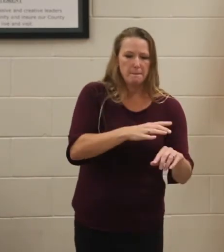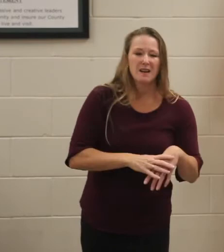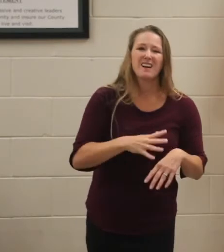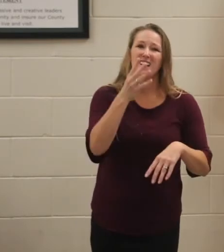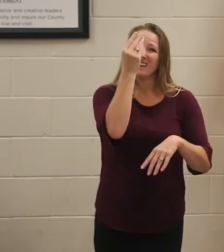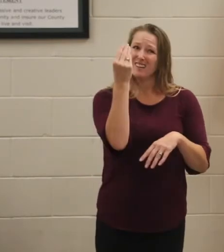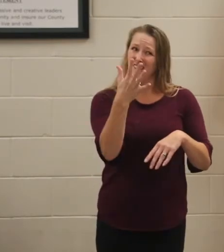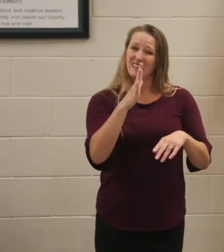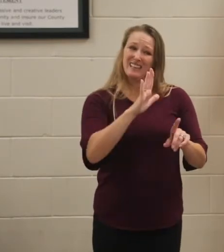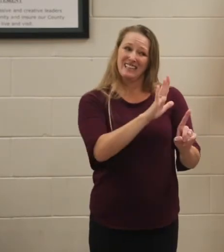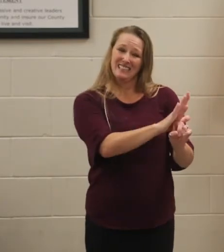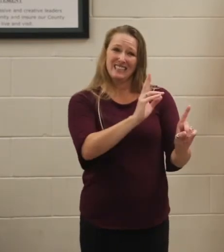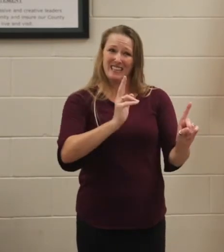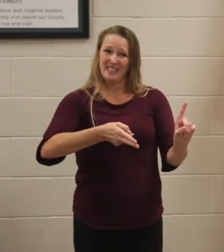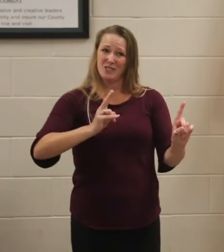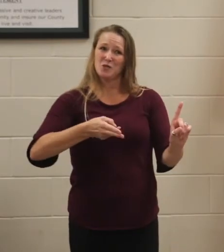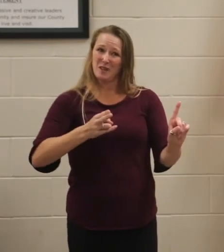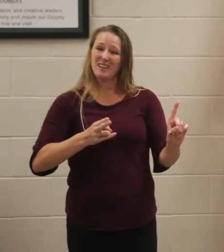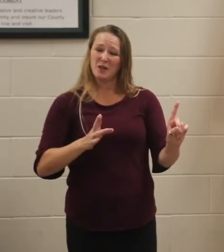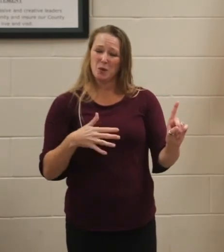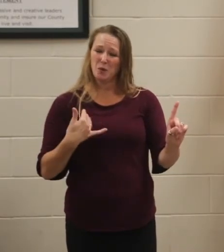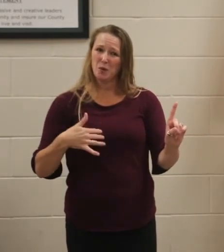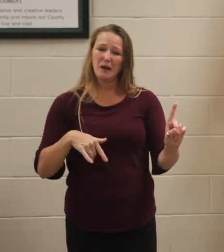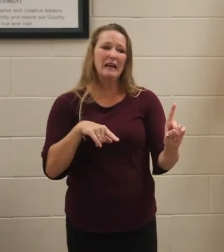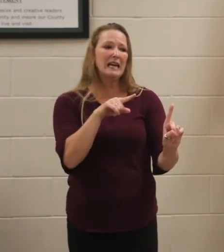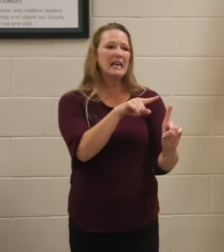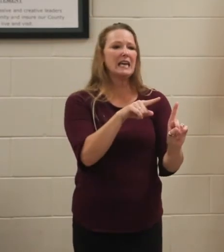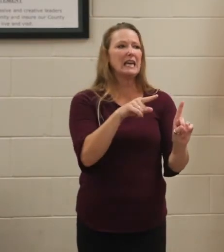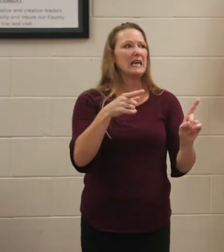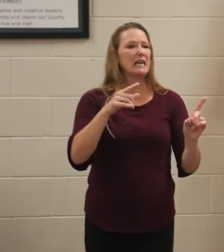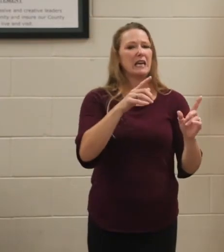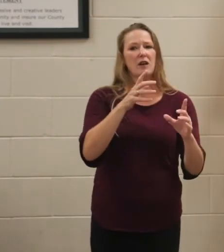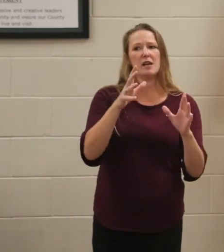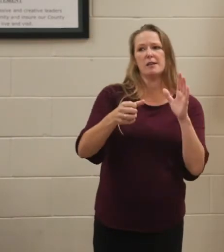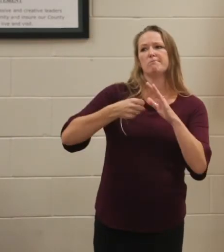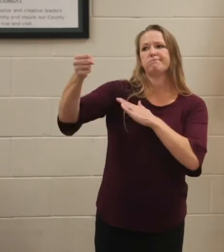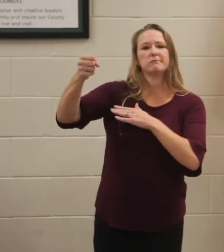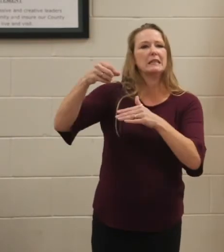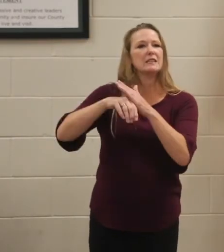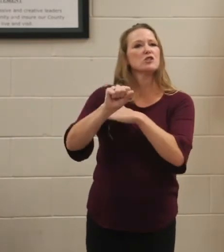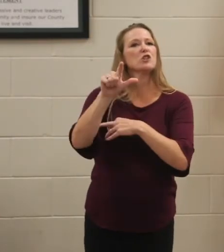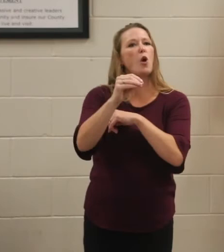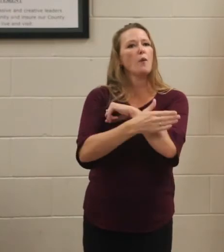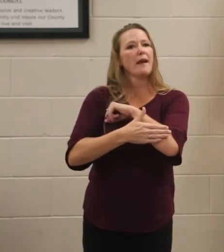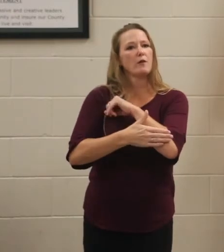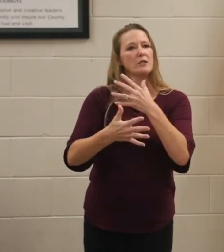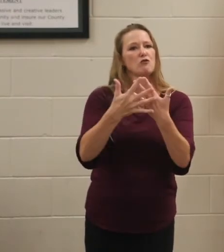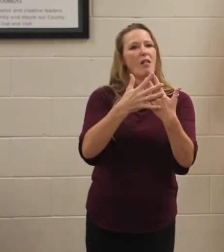Straub had been booked in San Luis Obispo County Jail 6 times,